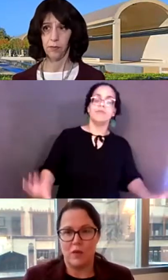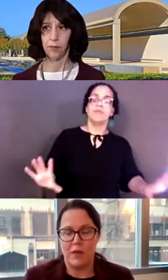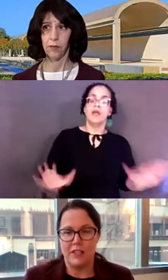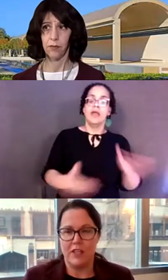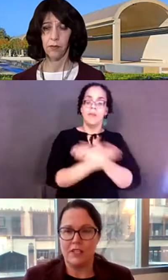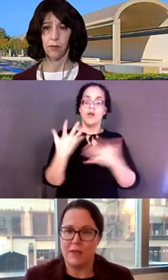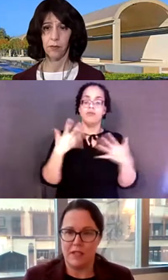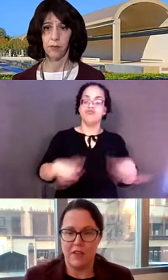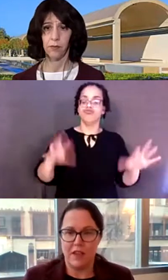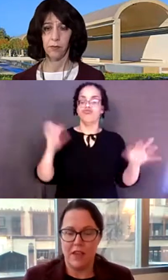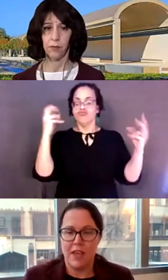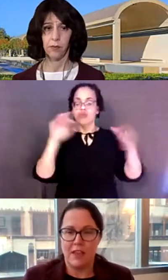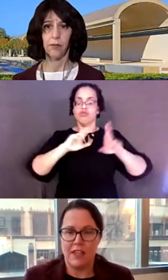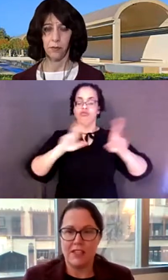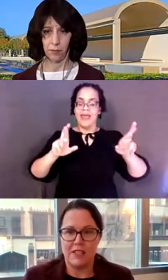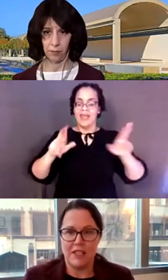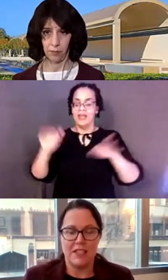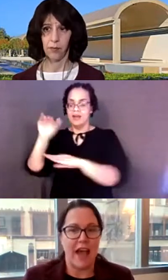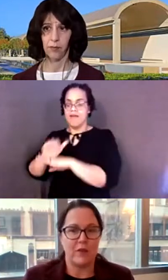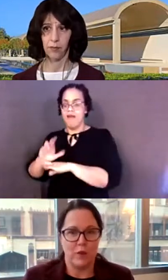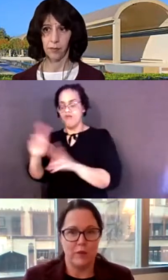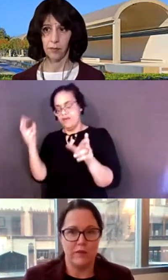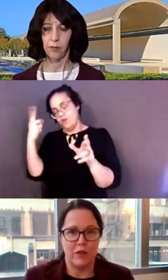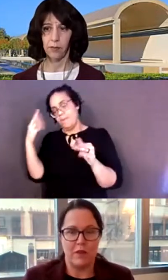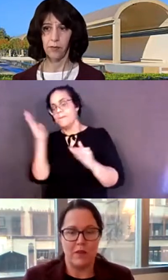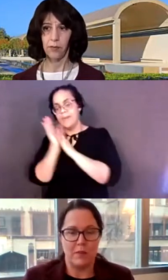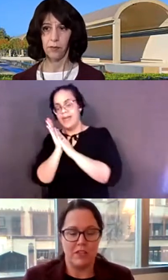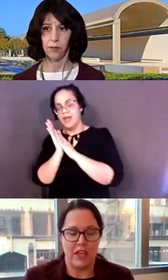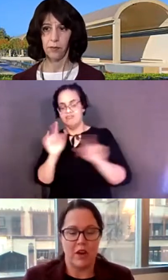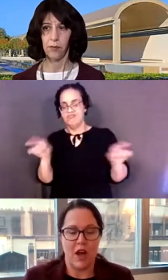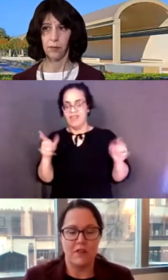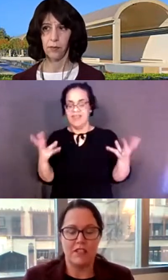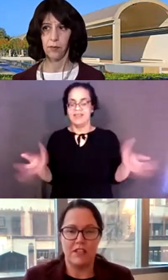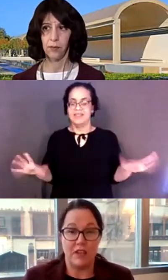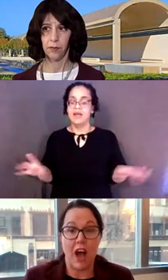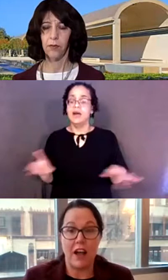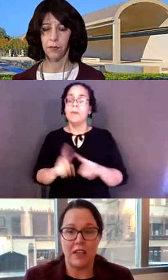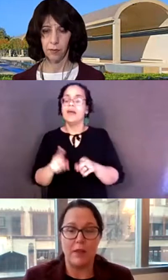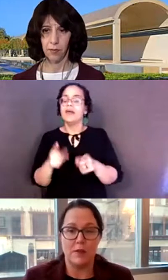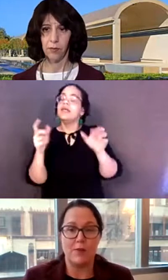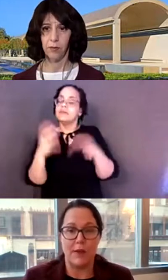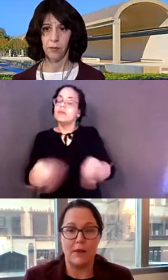patient specific that this is the exact room for the the patient care conference